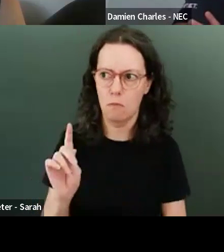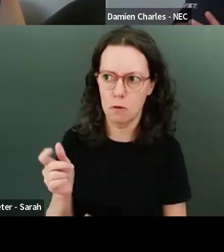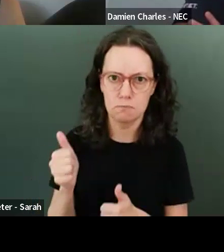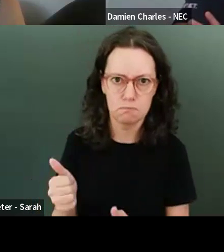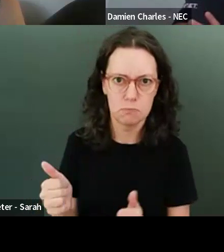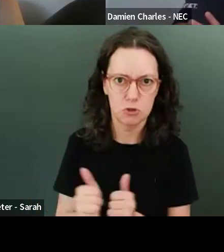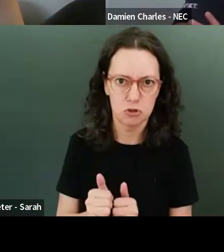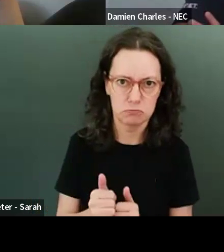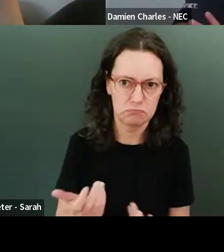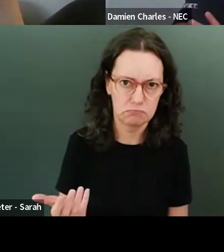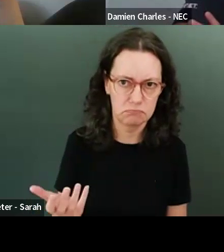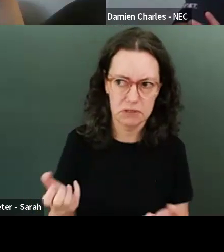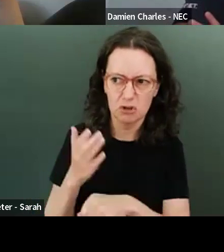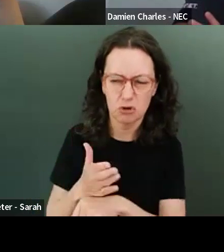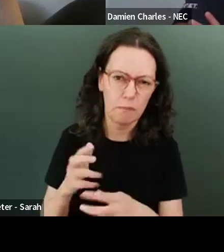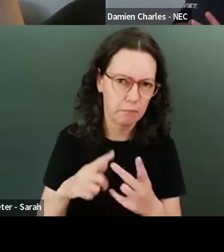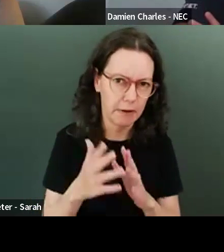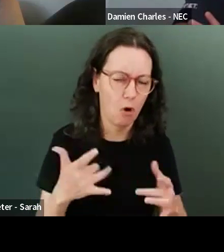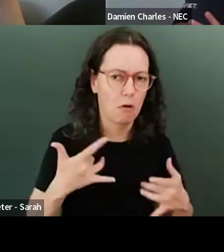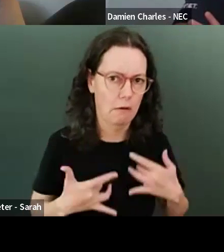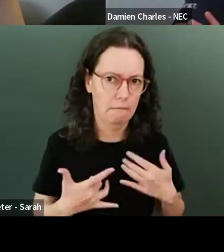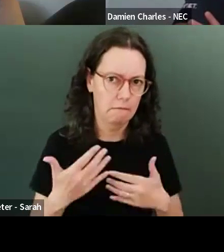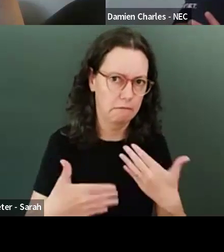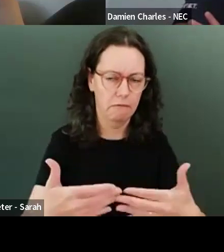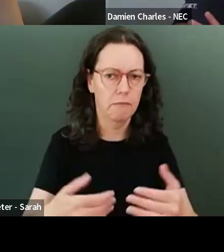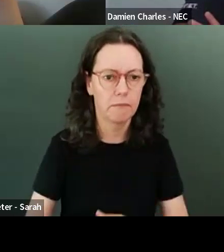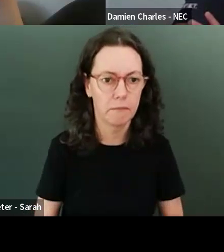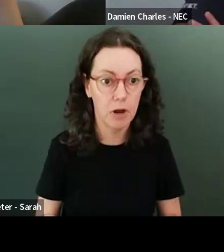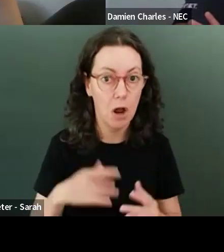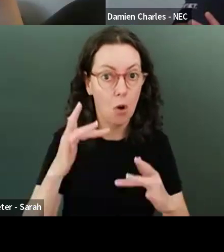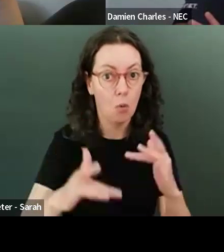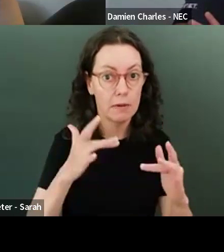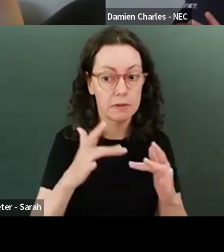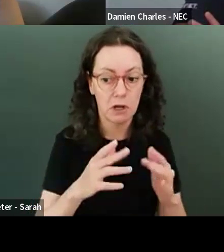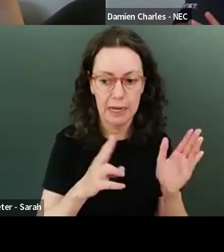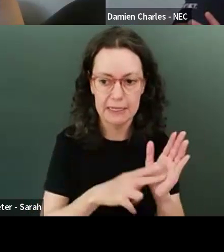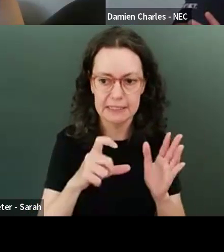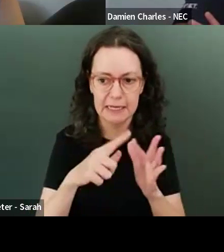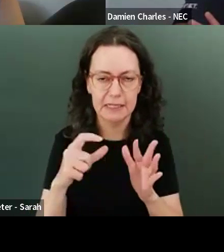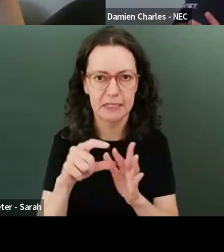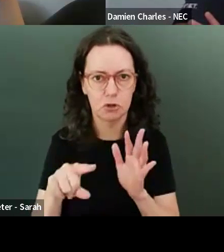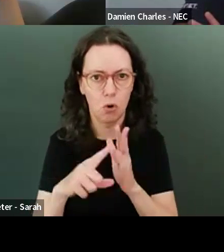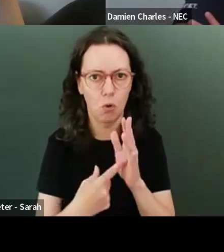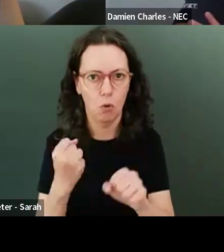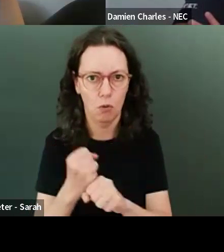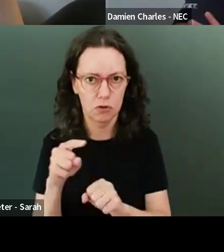on with living learning and and working and that website address is